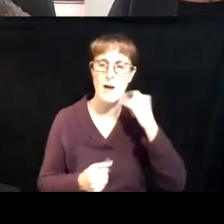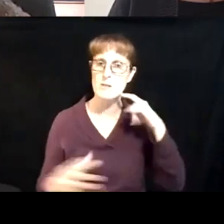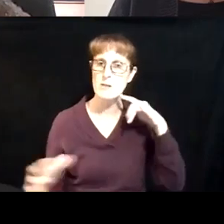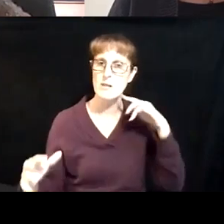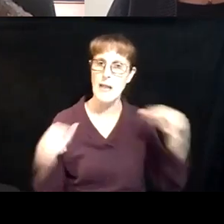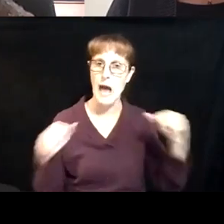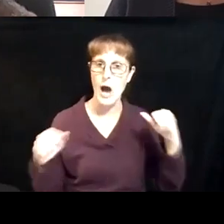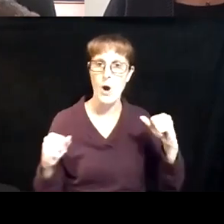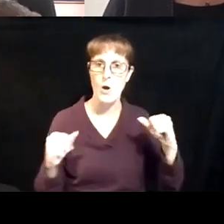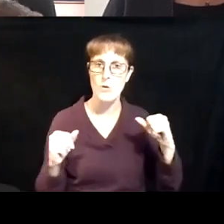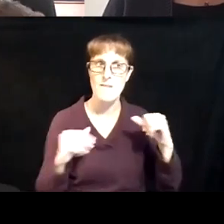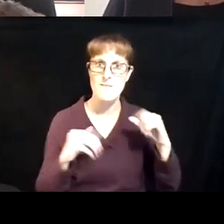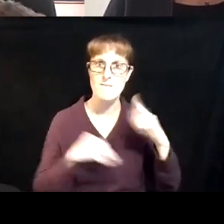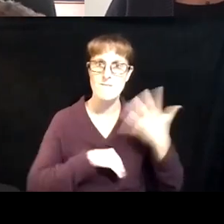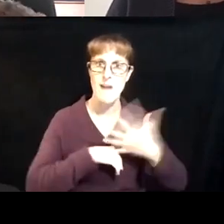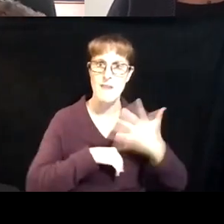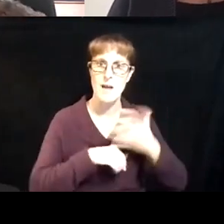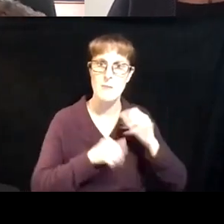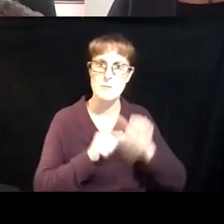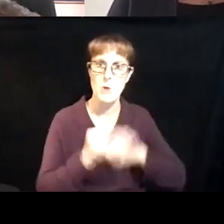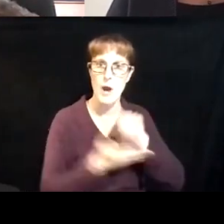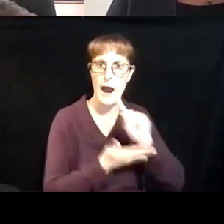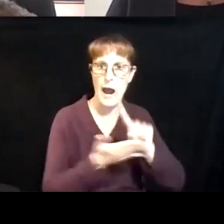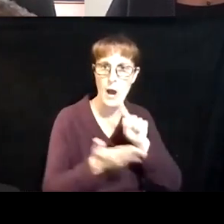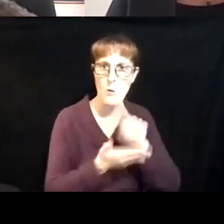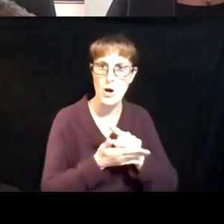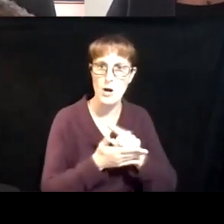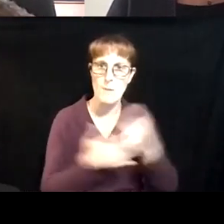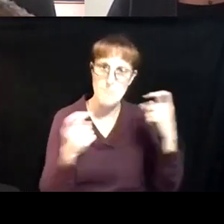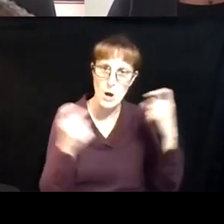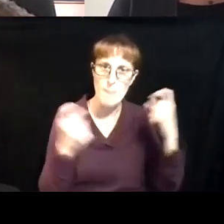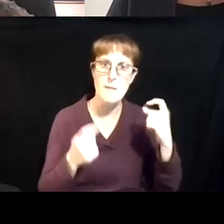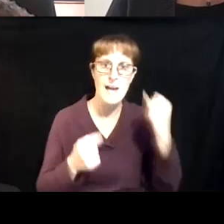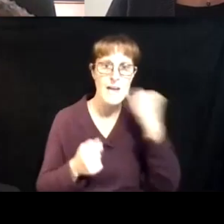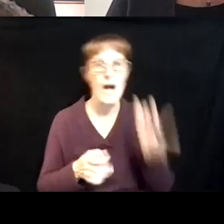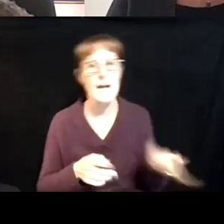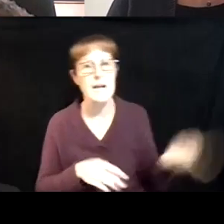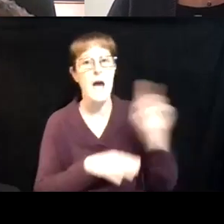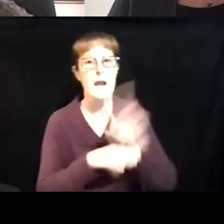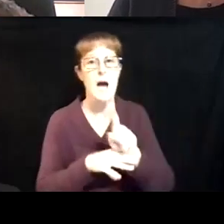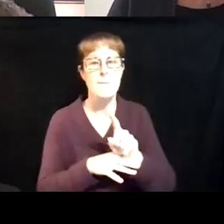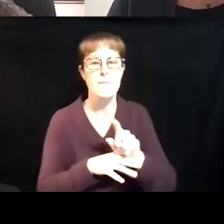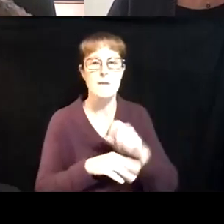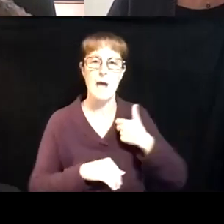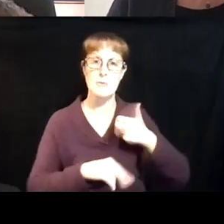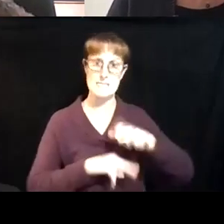getting out of your seat before being told to get out of your seat. Well, somebody might get out of their seat and they might be aggressive.